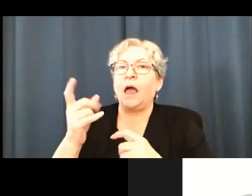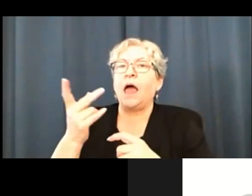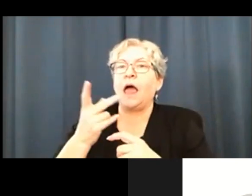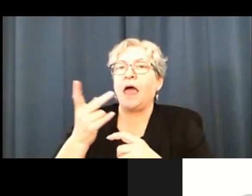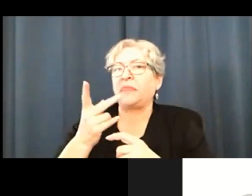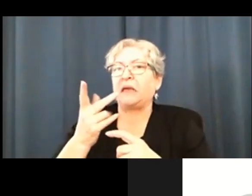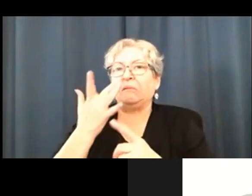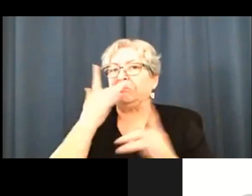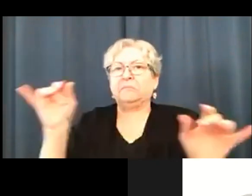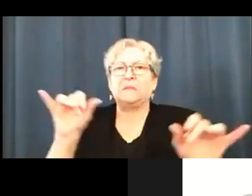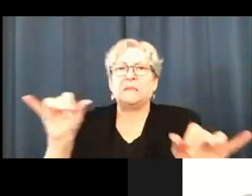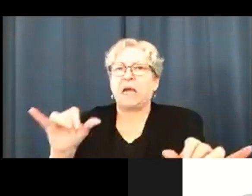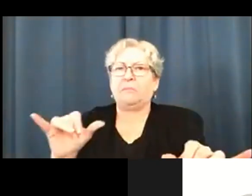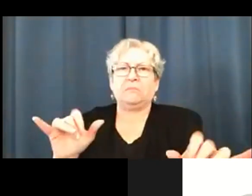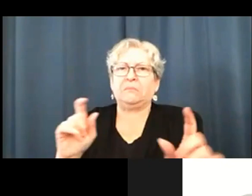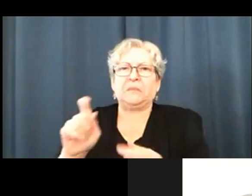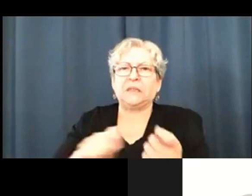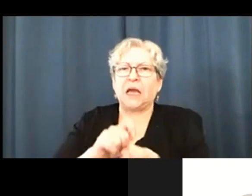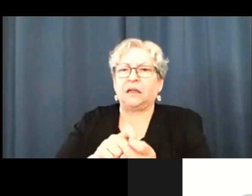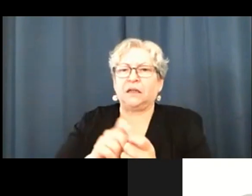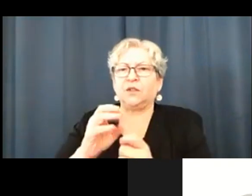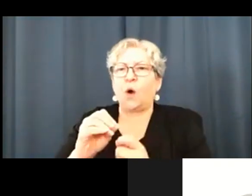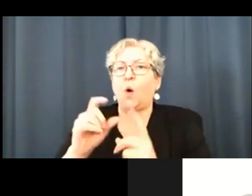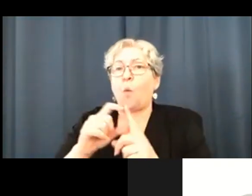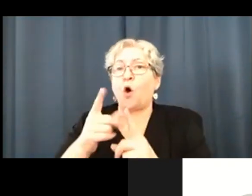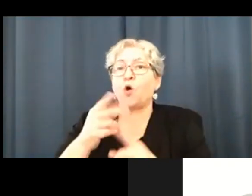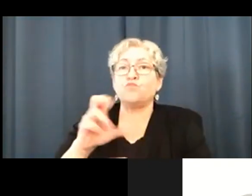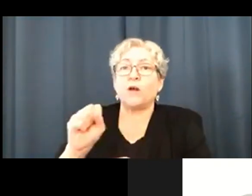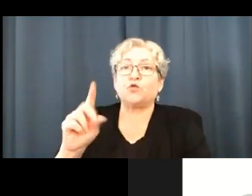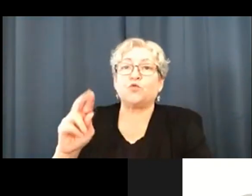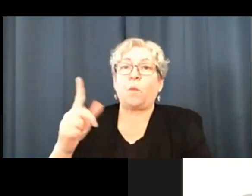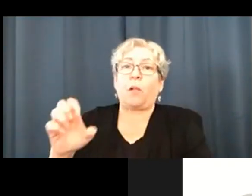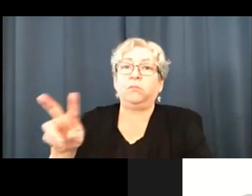if you really want it to. So, WordPress versus Drupal, both of them can be extremely accessible.